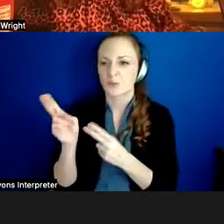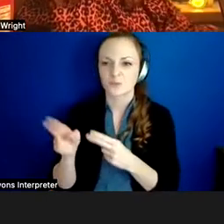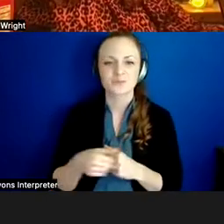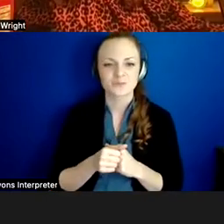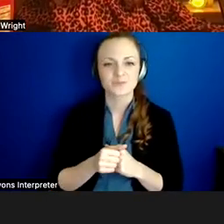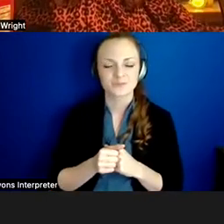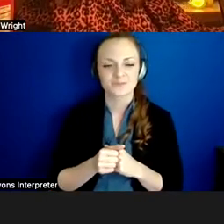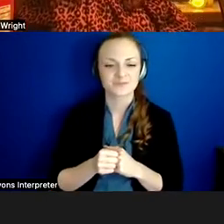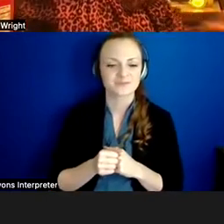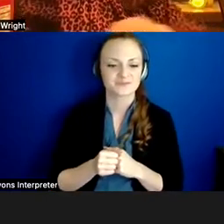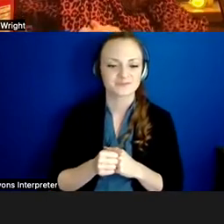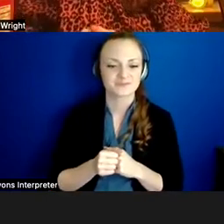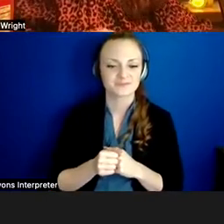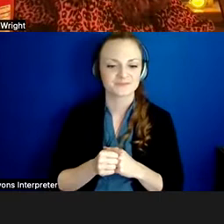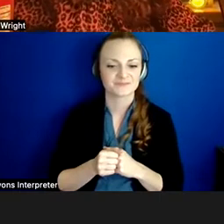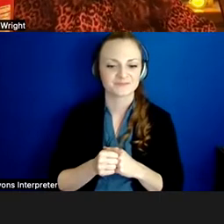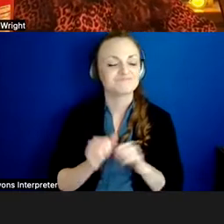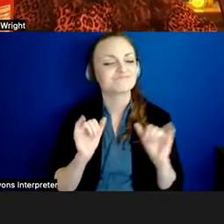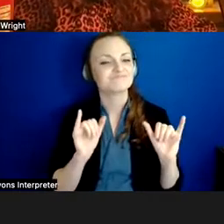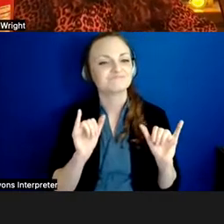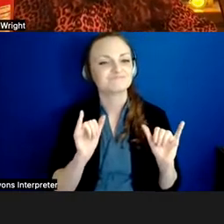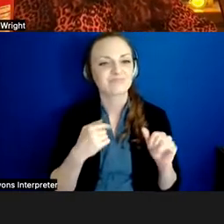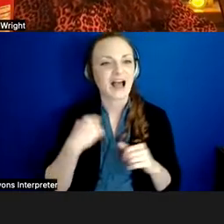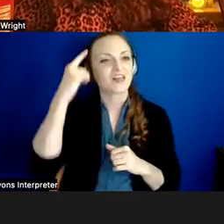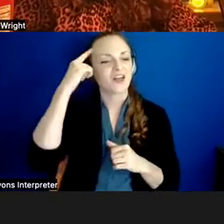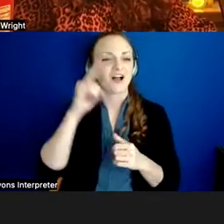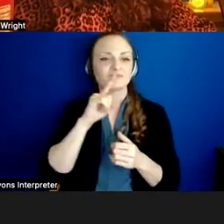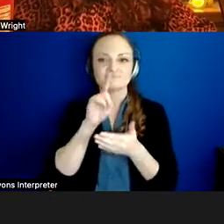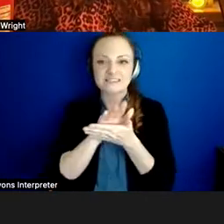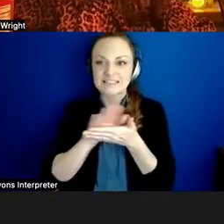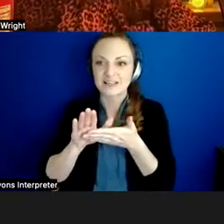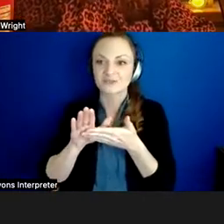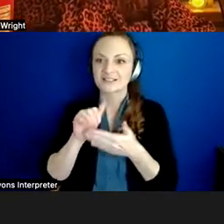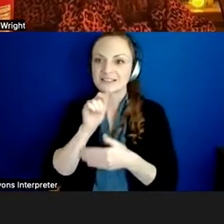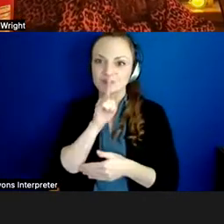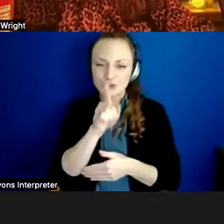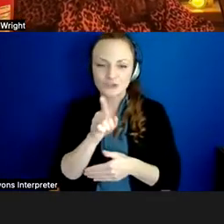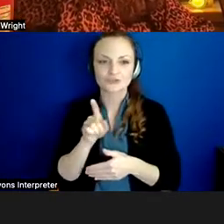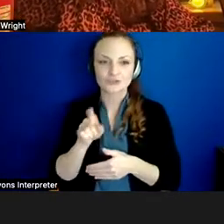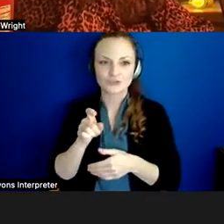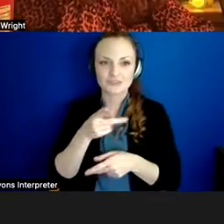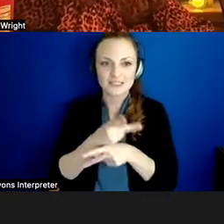19:32:59 I was was sacred or something I I wasn't sure no, no, It's just I mean it's.